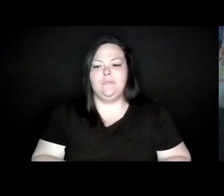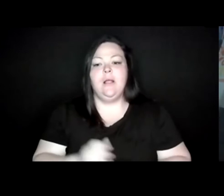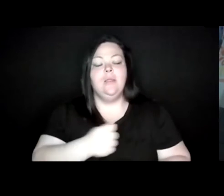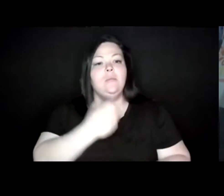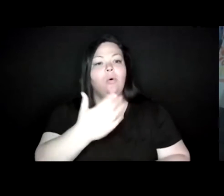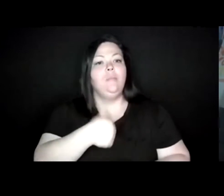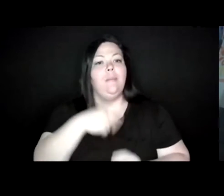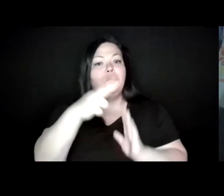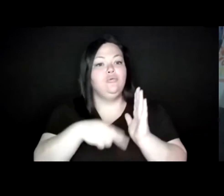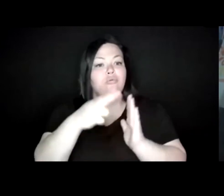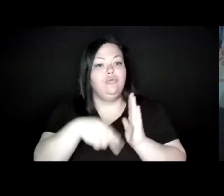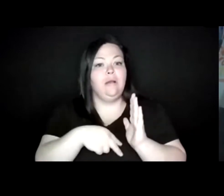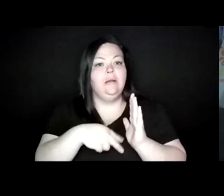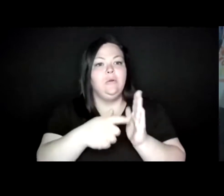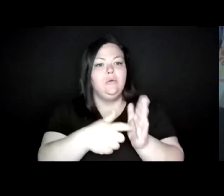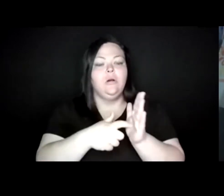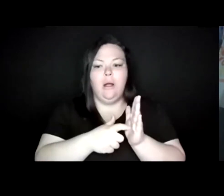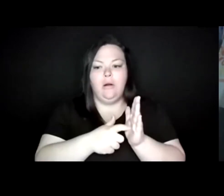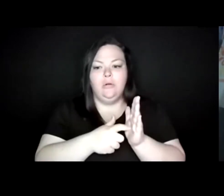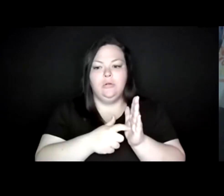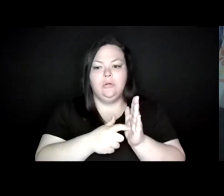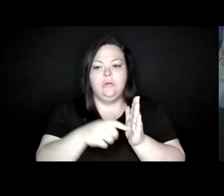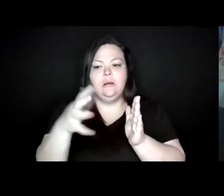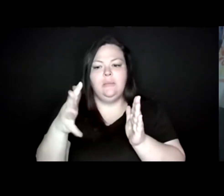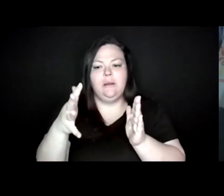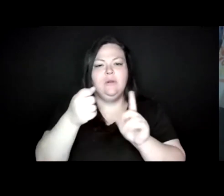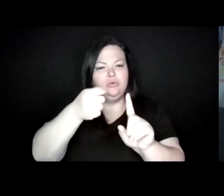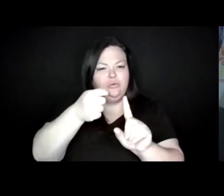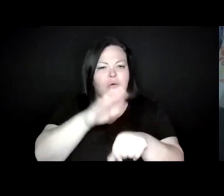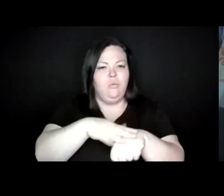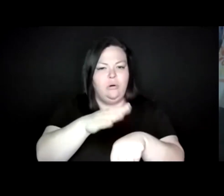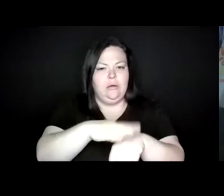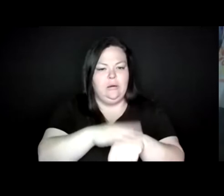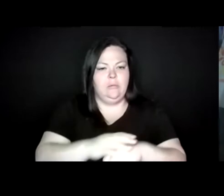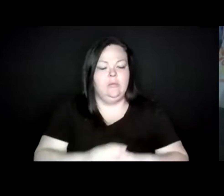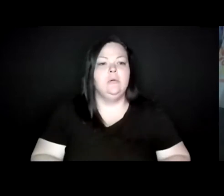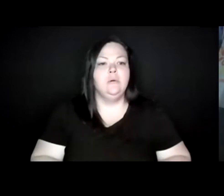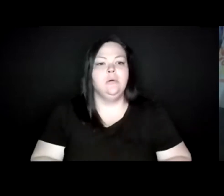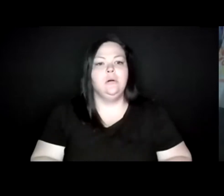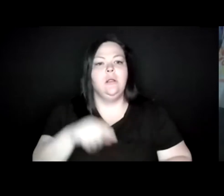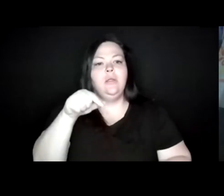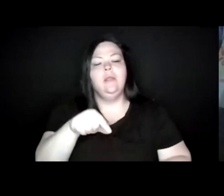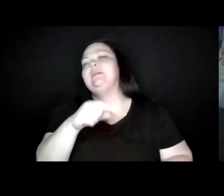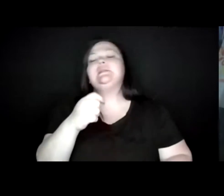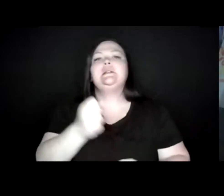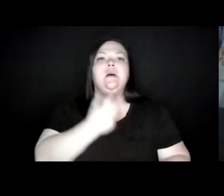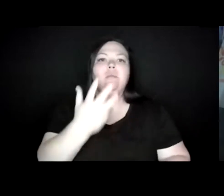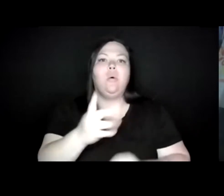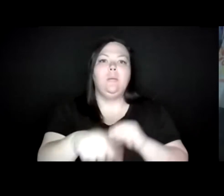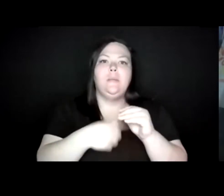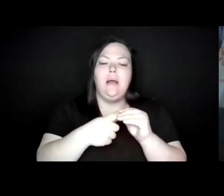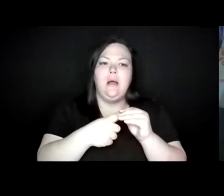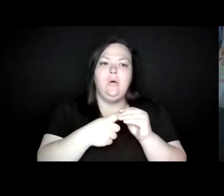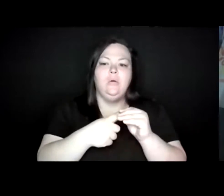read requires, um, a bit of a trigger warning it is a poem about, um, the Rwandan genocide